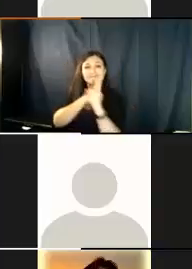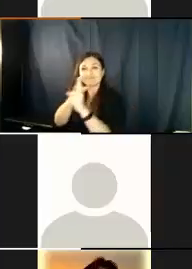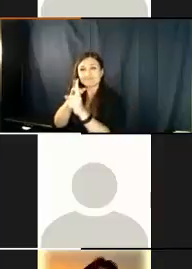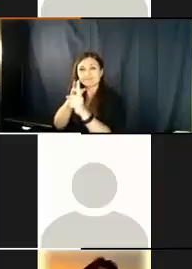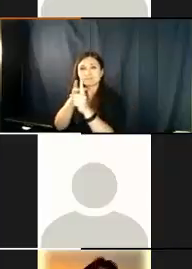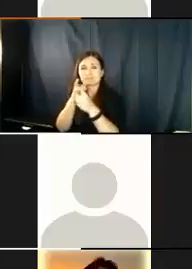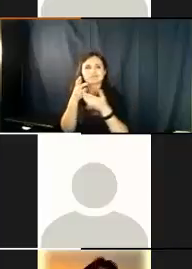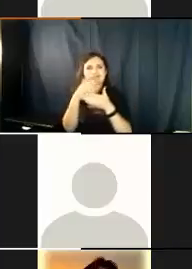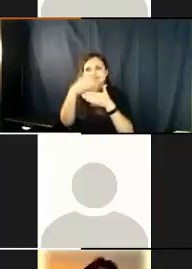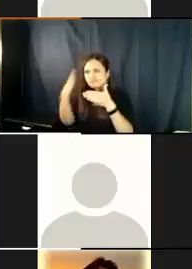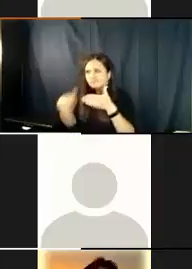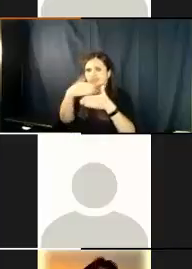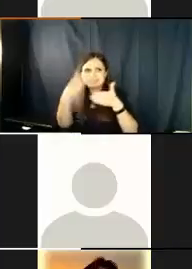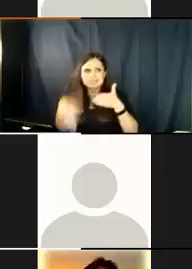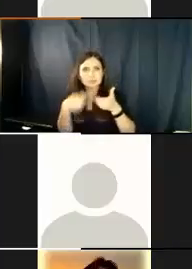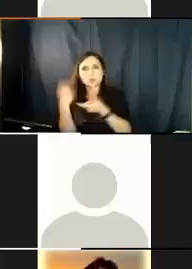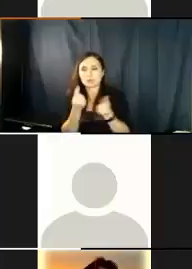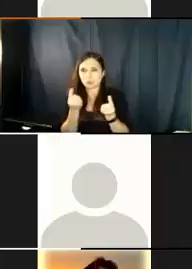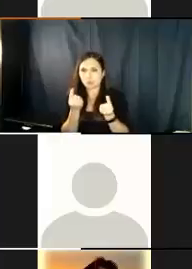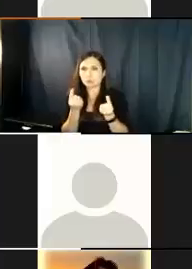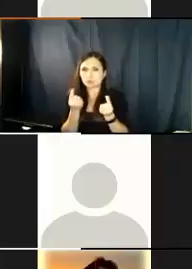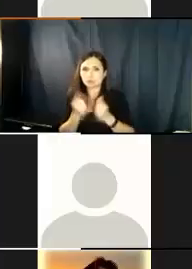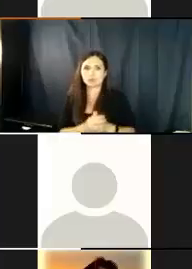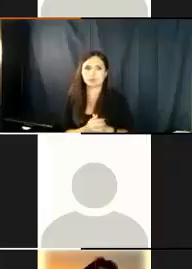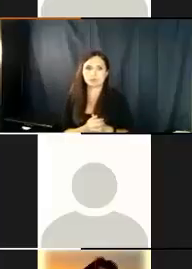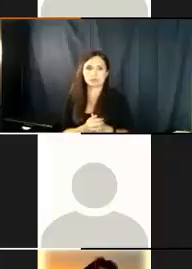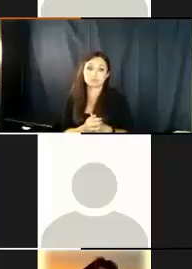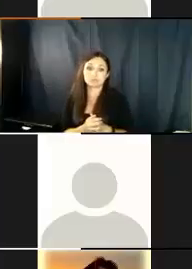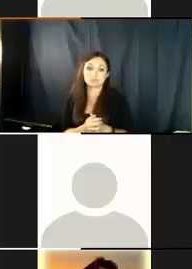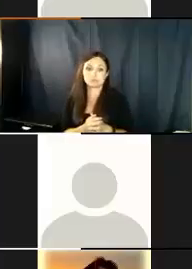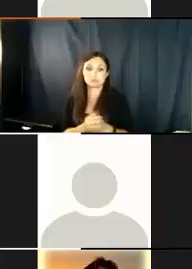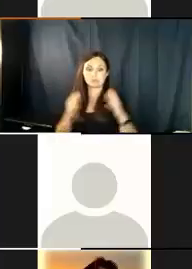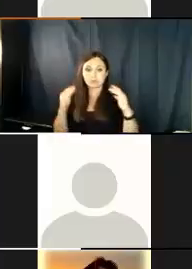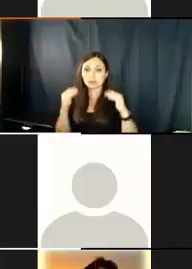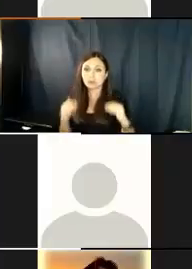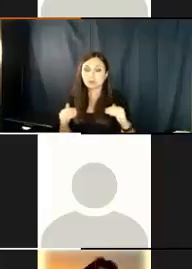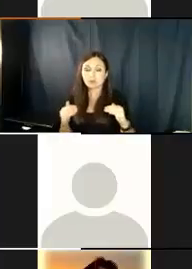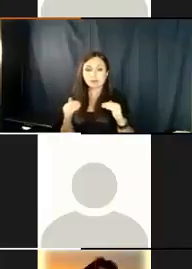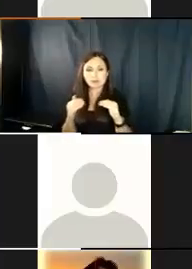that a student needs to do? And then how do we measure success?